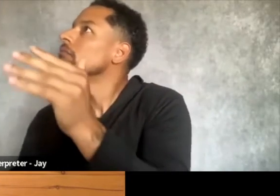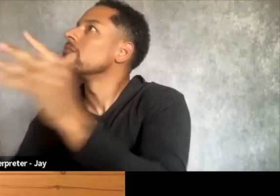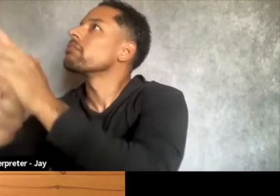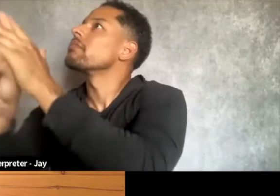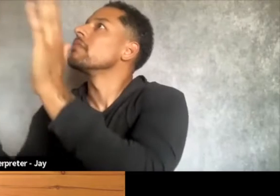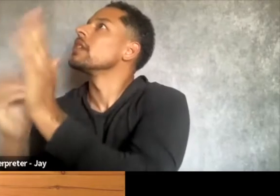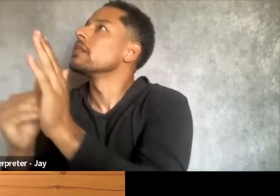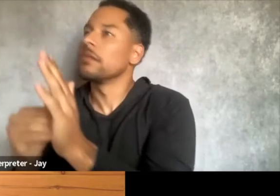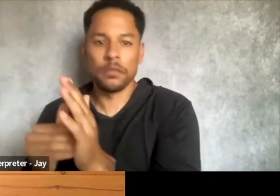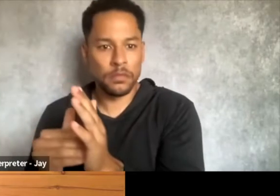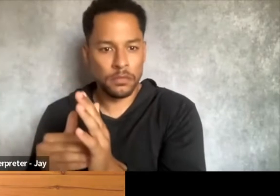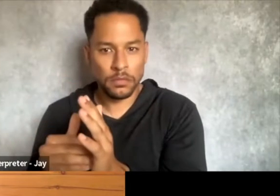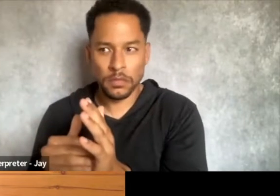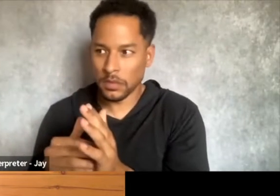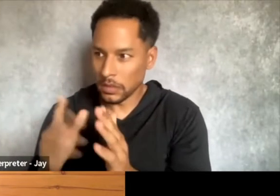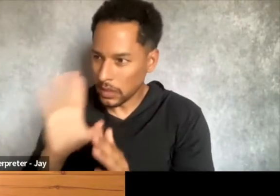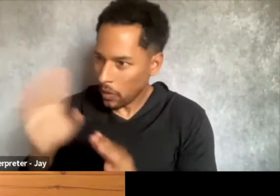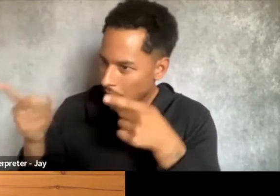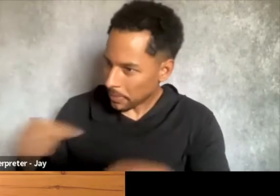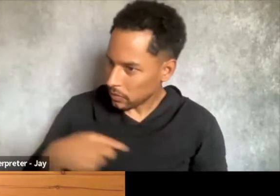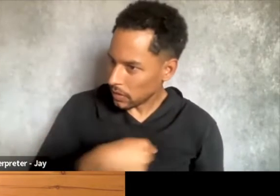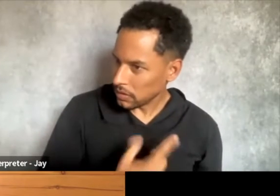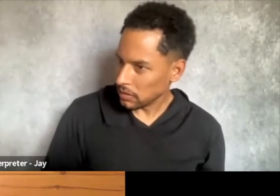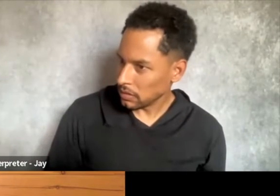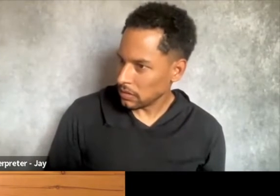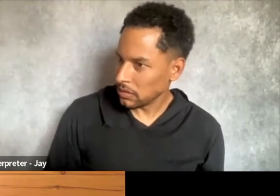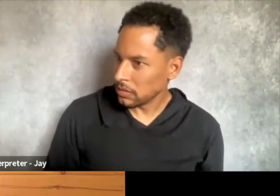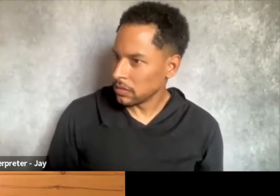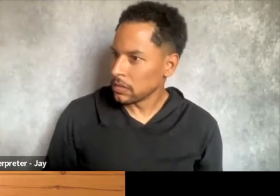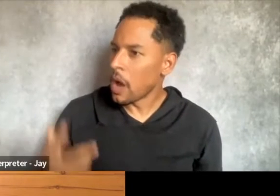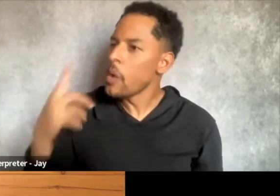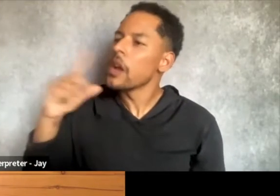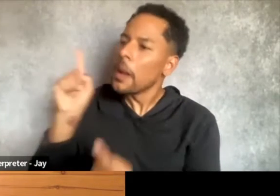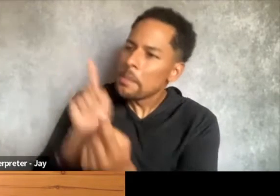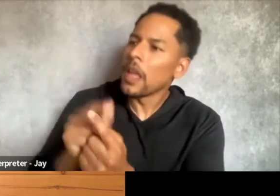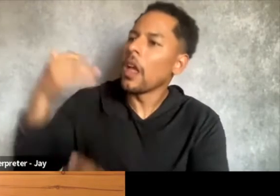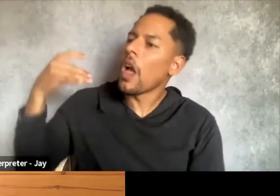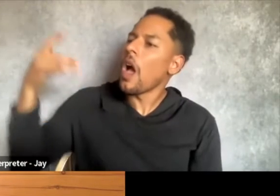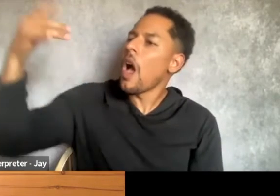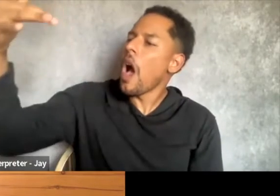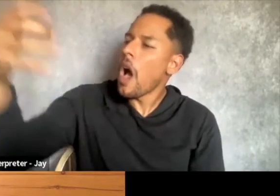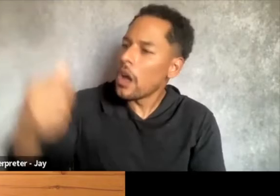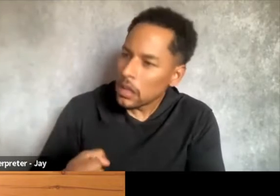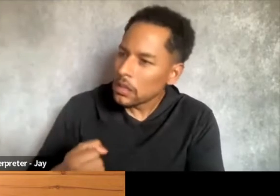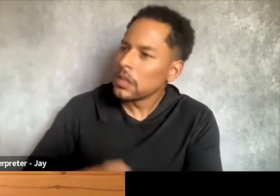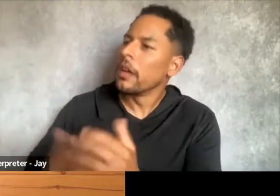Is that what's gonna happen to us? Are we gonna keep meeting every 10 years until we're a couple of ghosts?